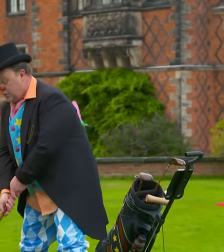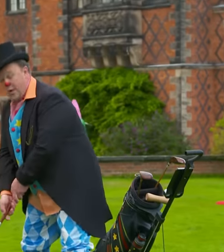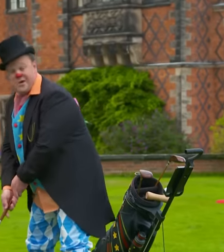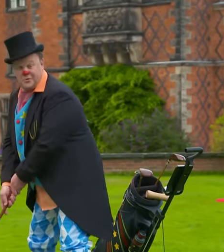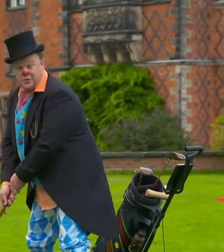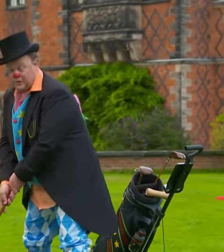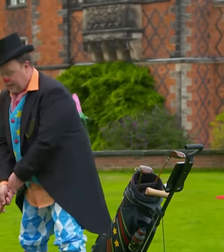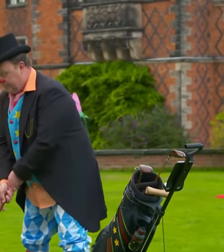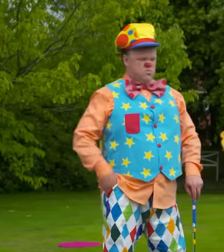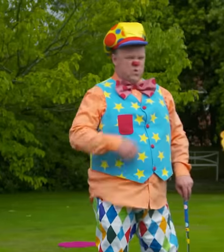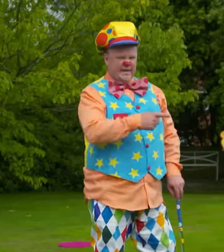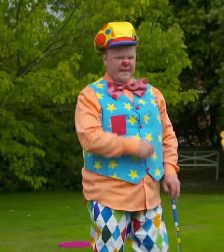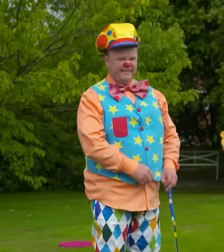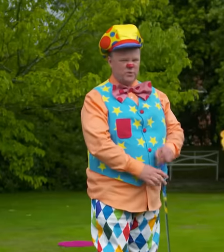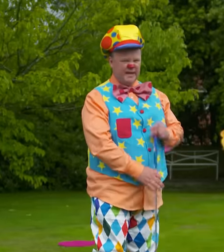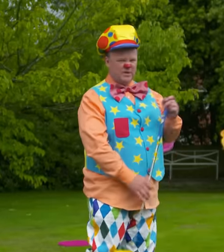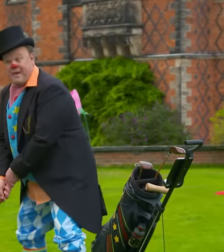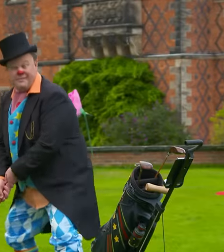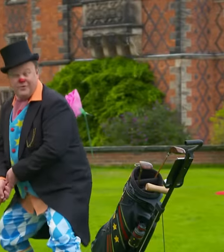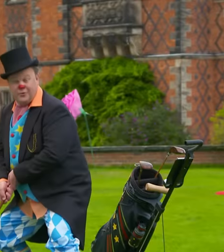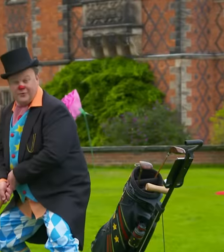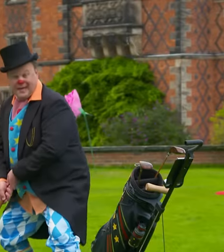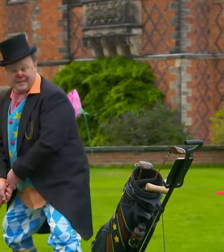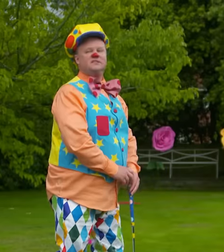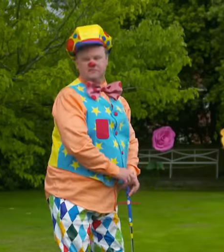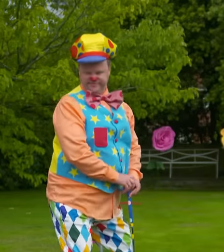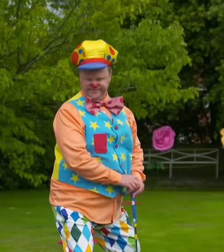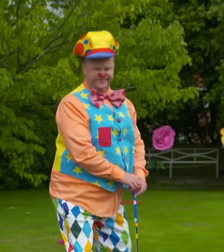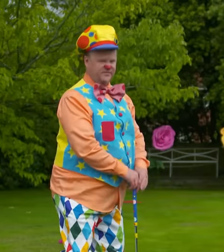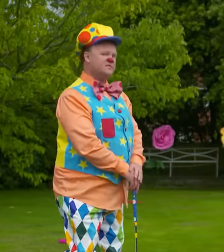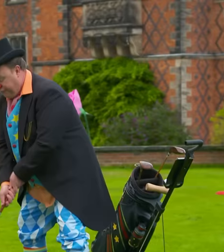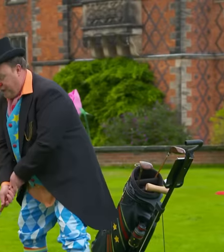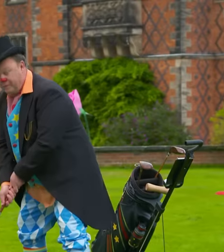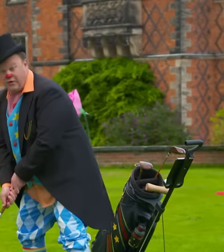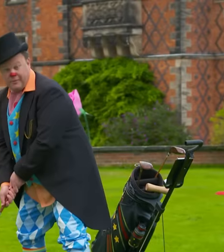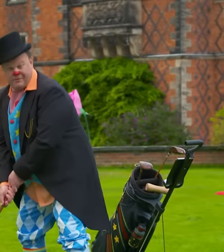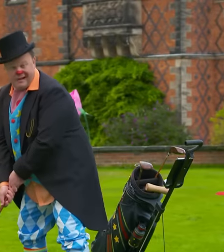you heard your club like this you bend your knees a little a firm grip on the